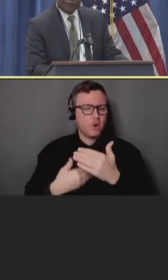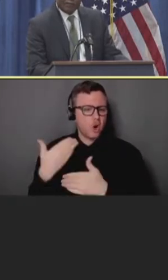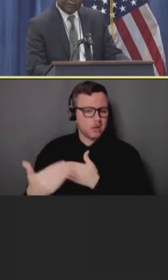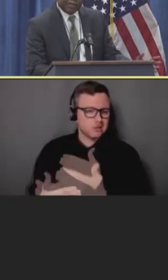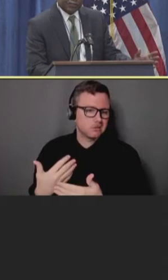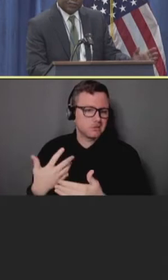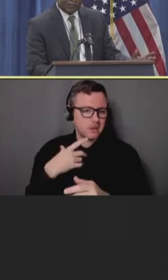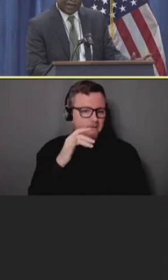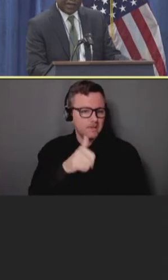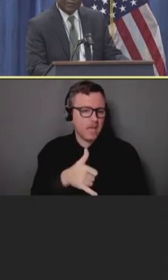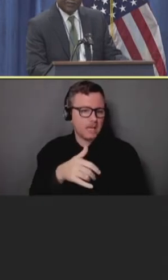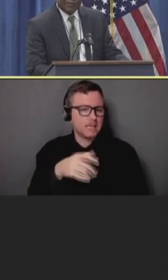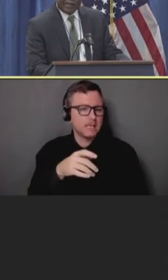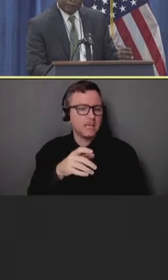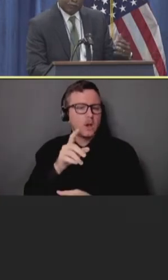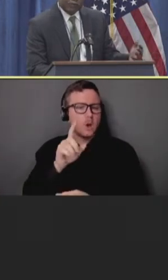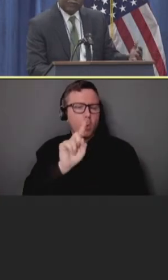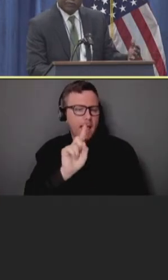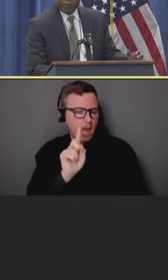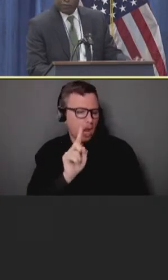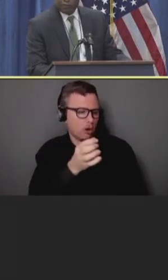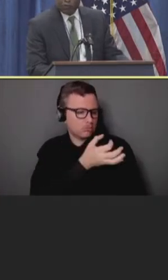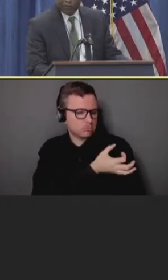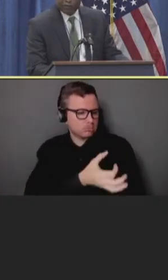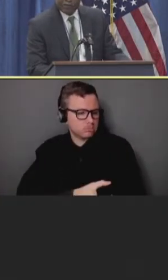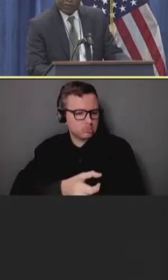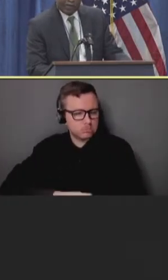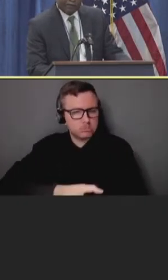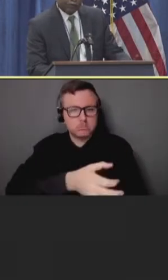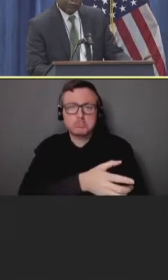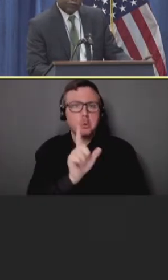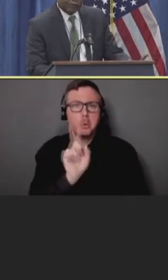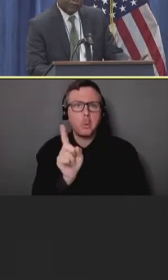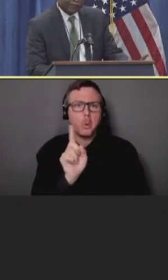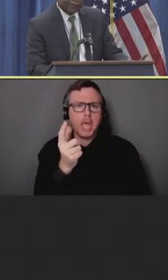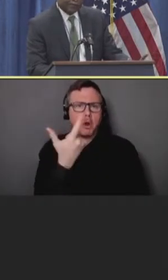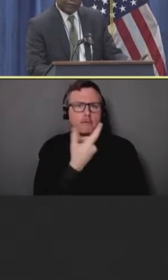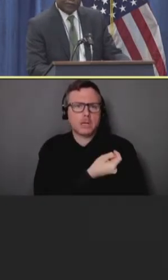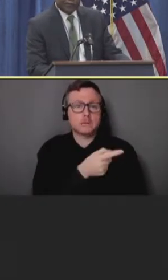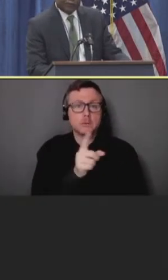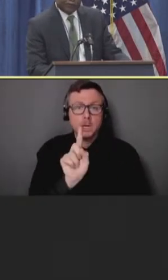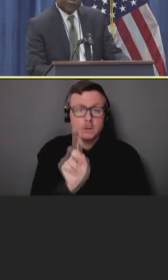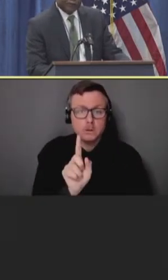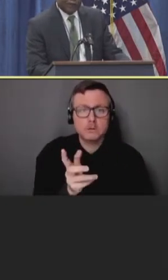vaccination site and that was particularly important for several reasons. First of all,